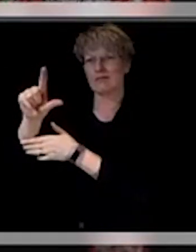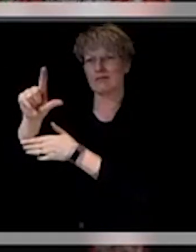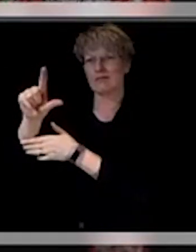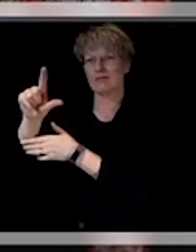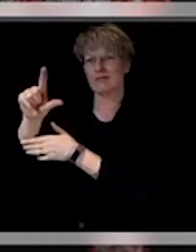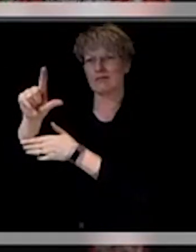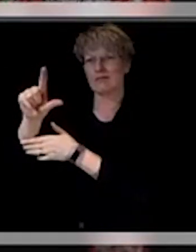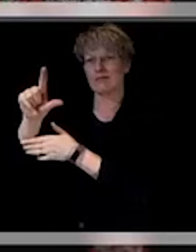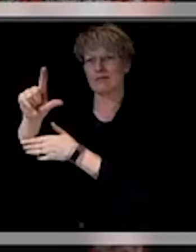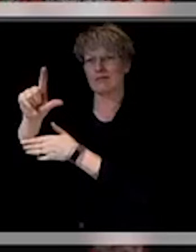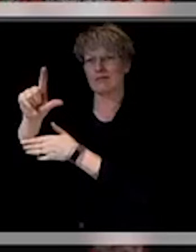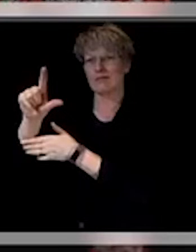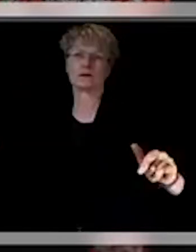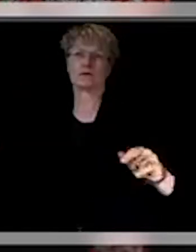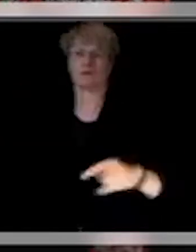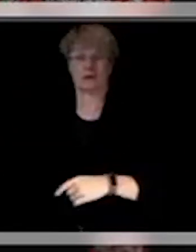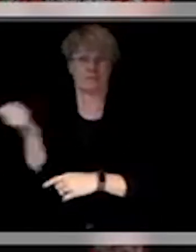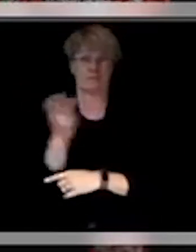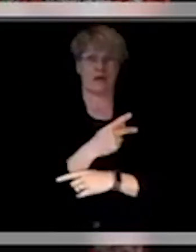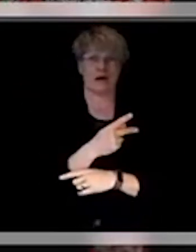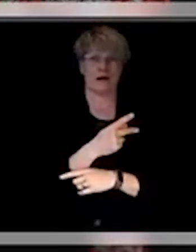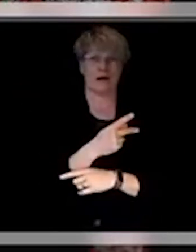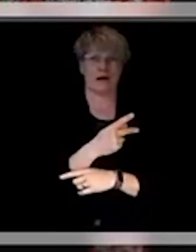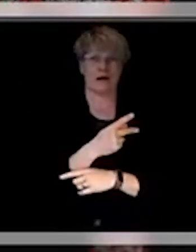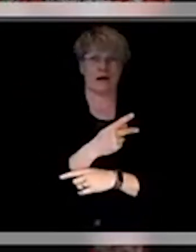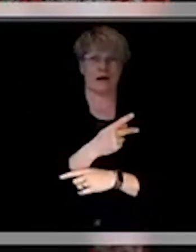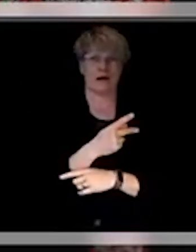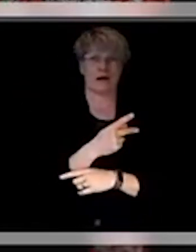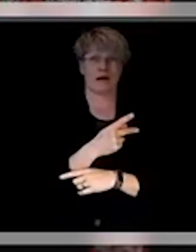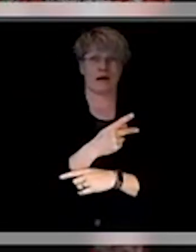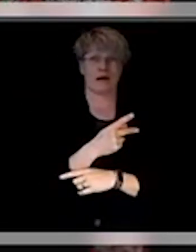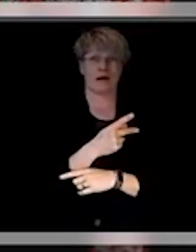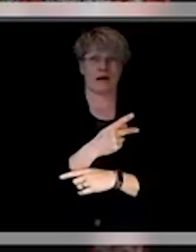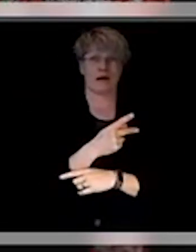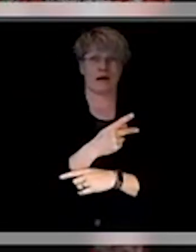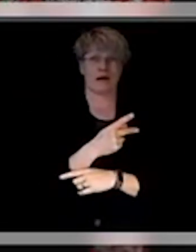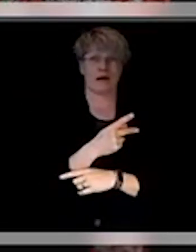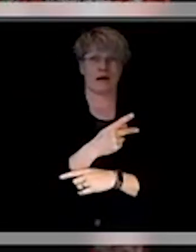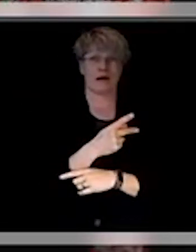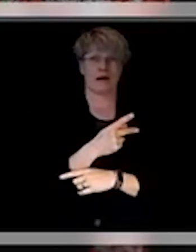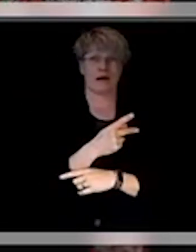symptomatic and got tested positive. Again, so that’s a half dozen people. And, we've